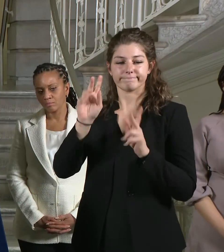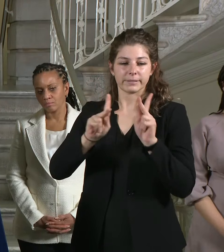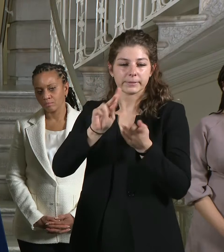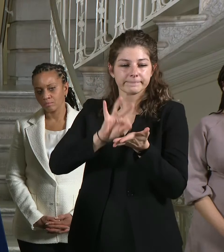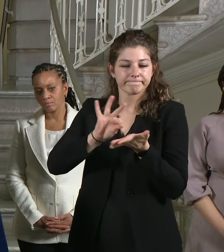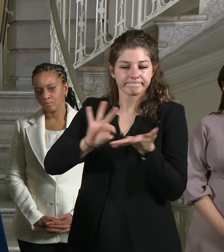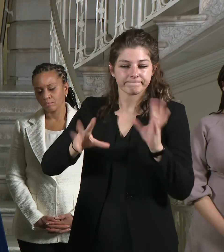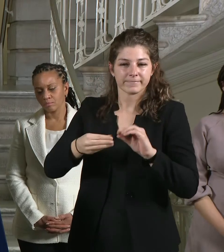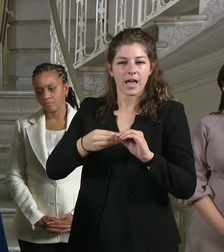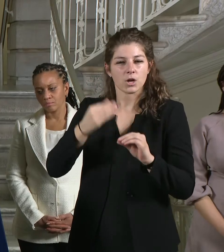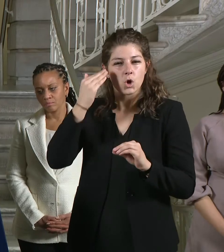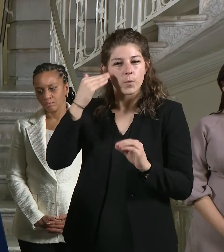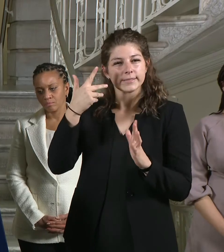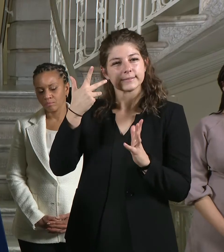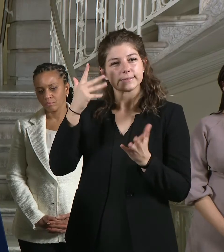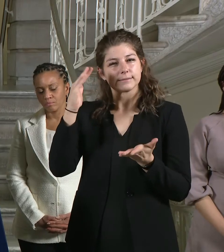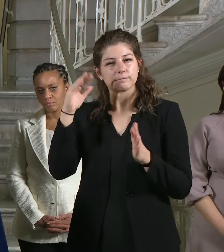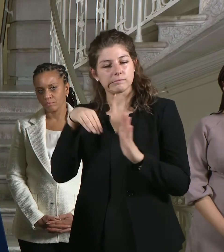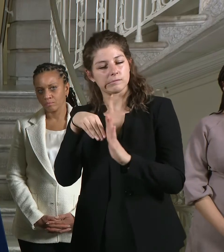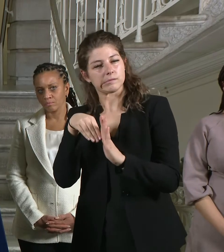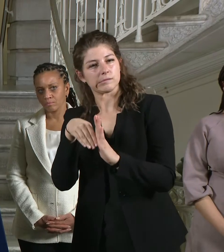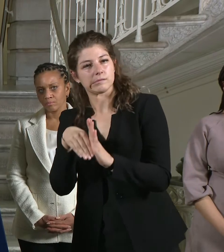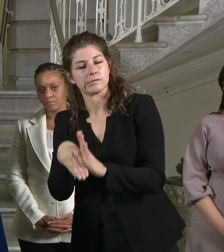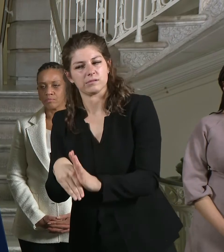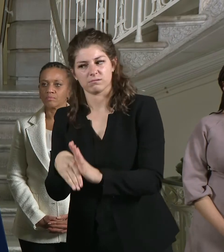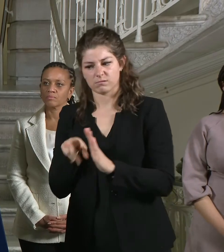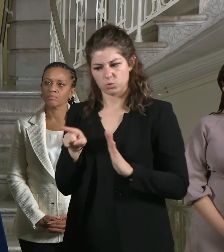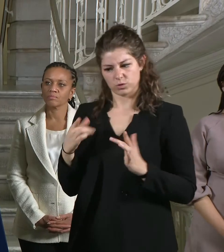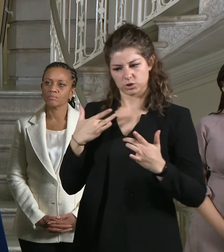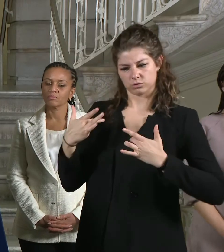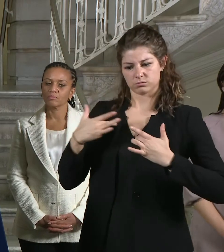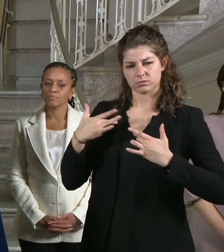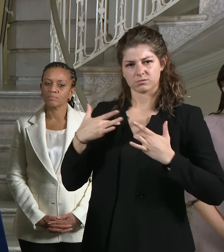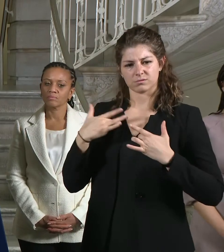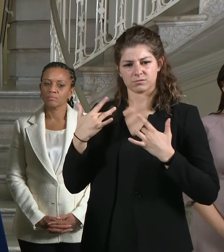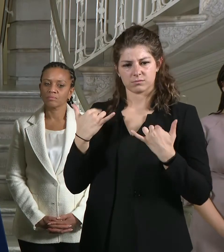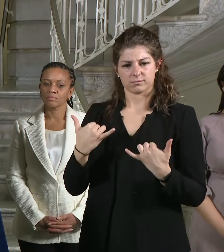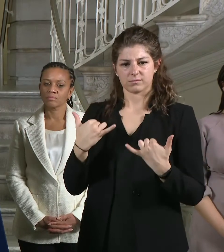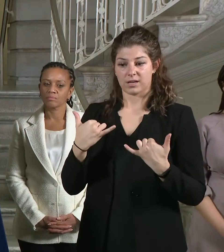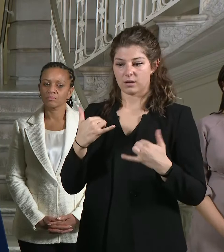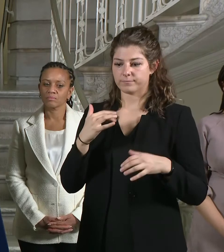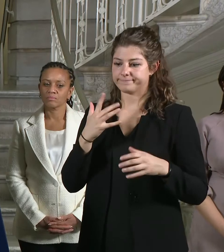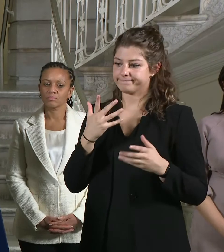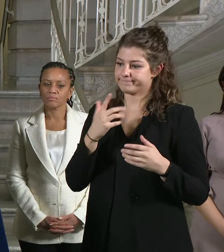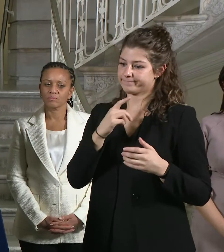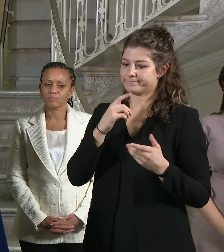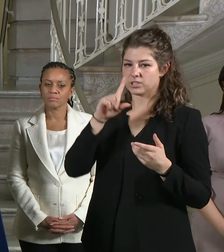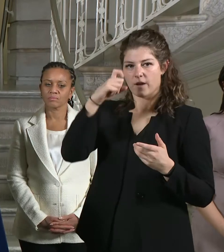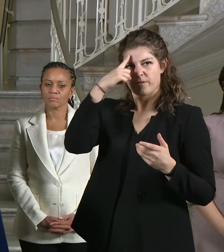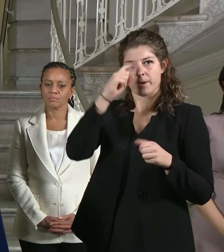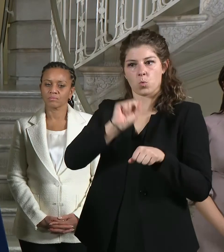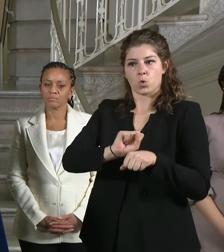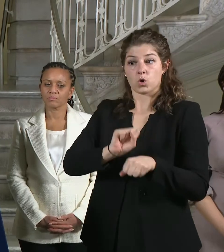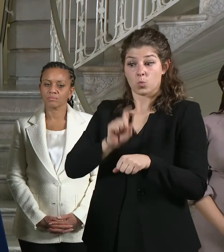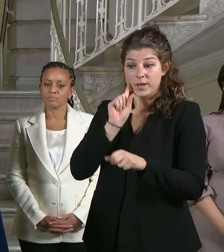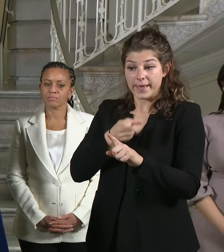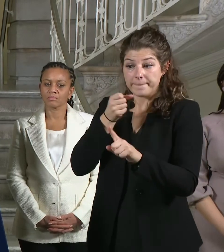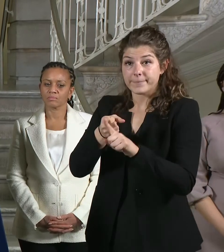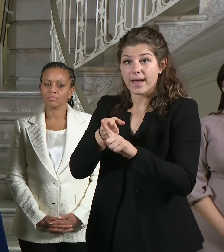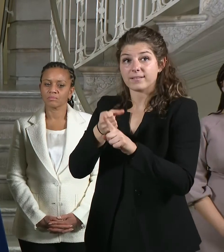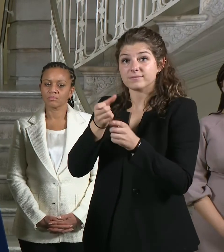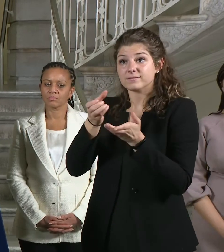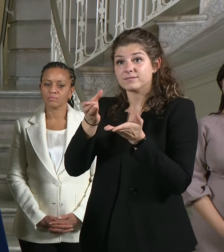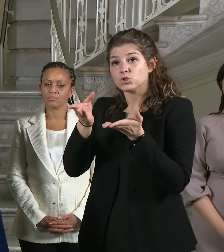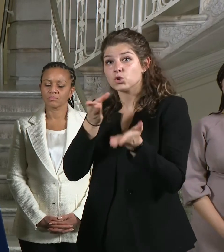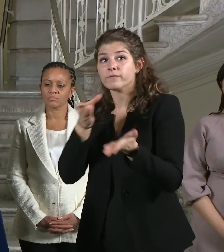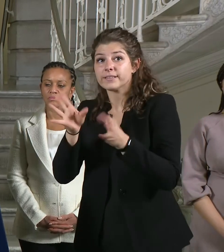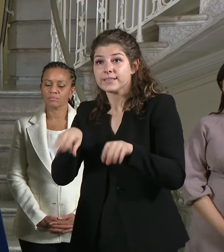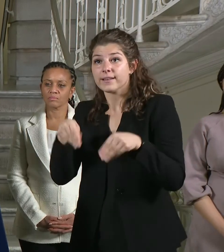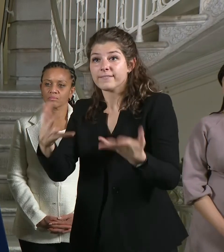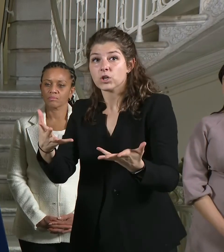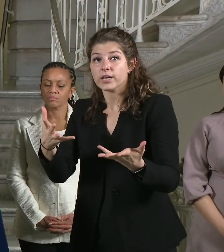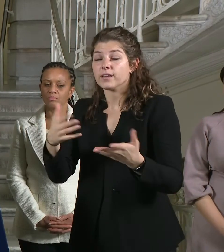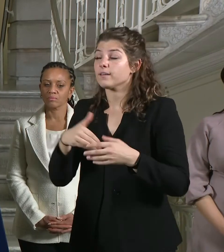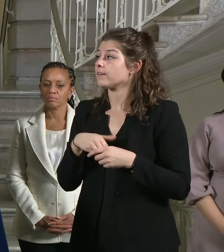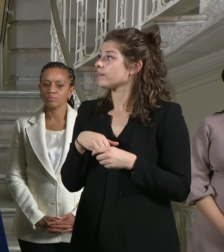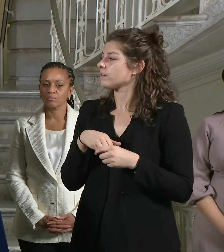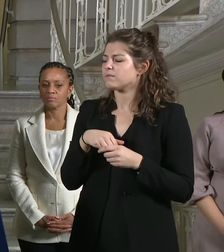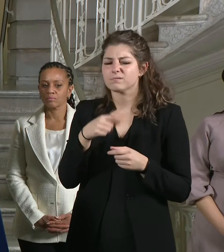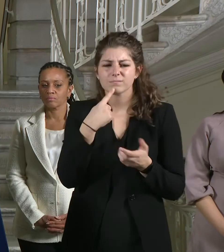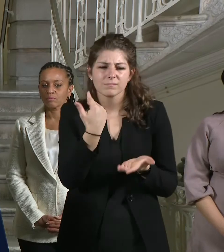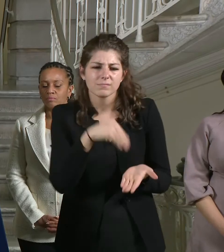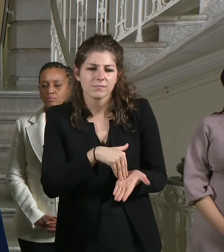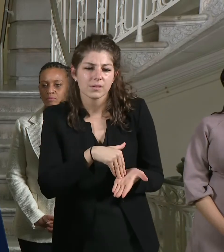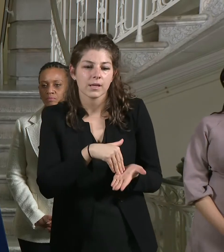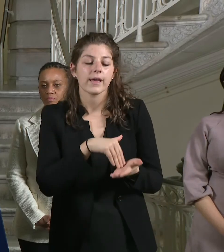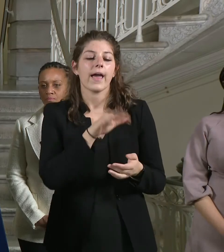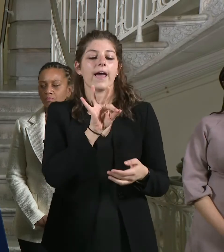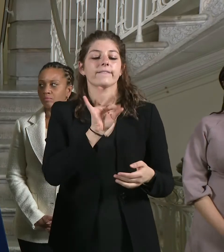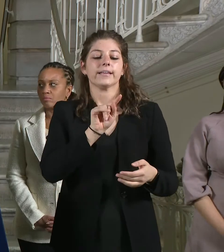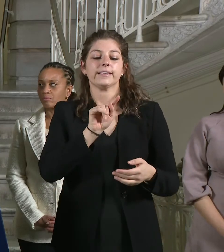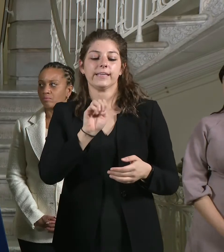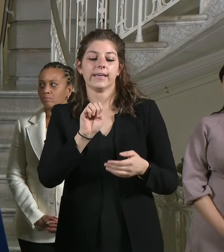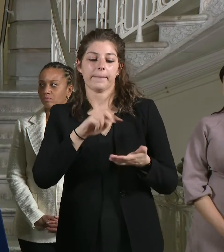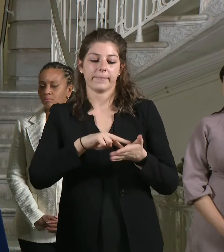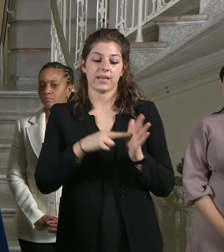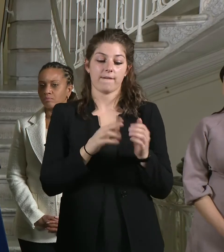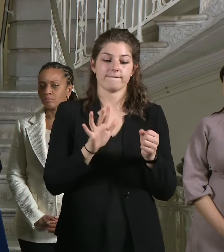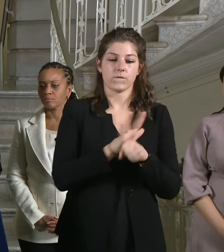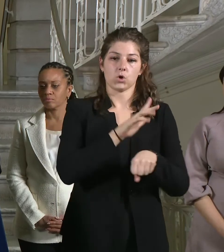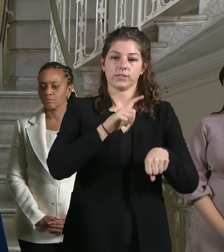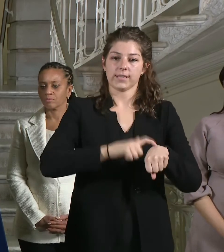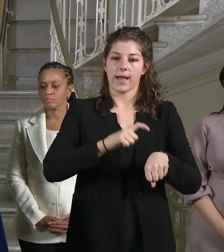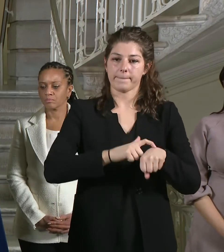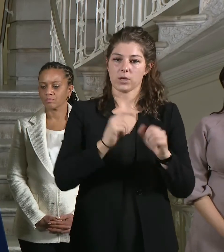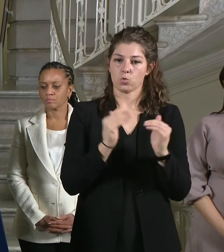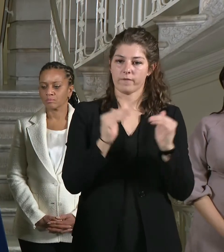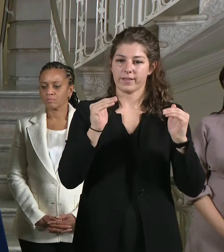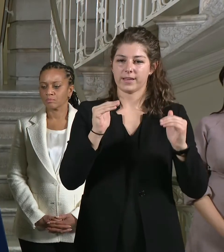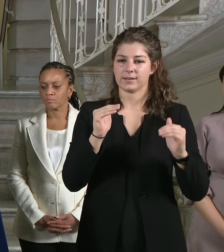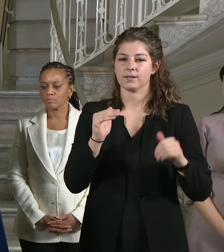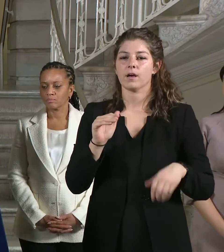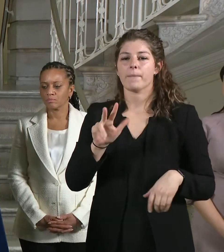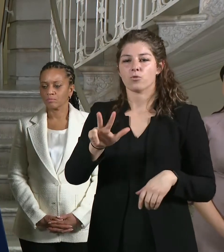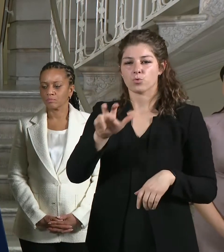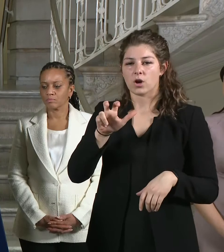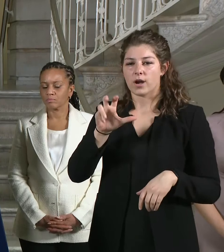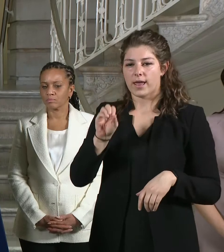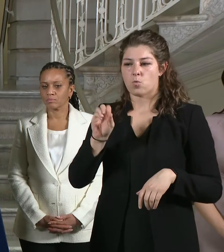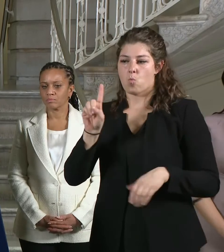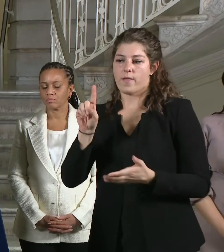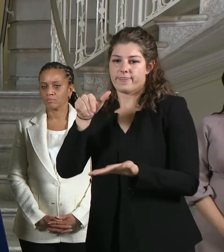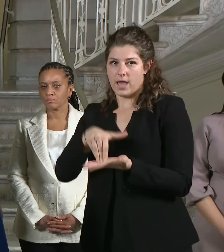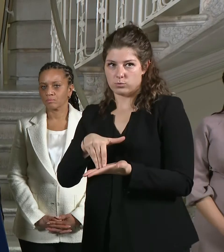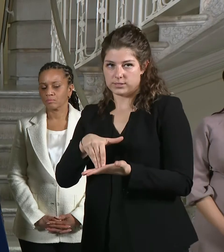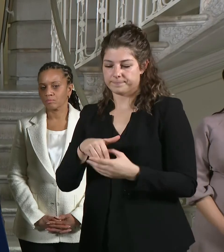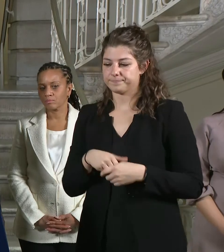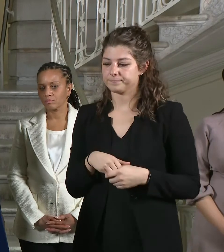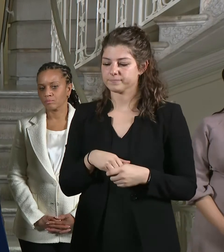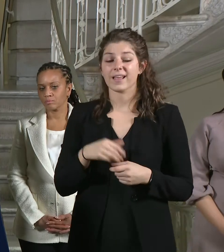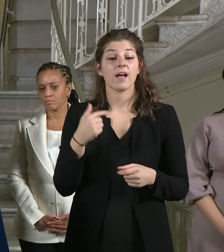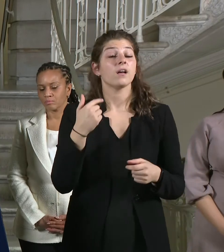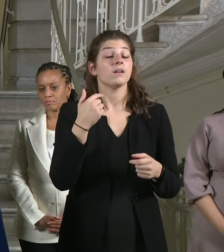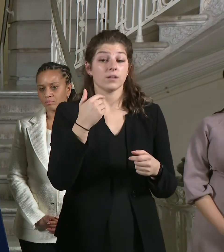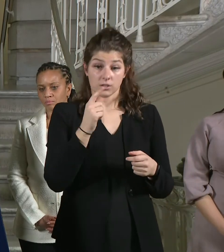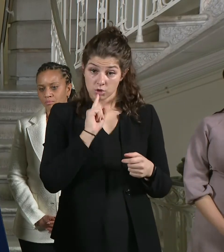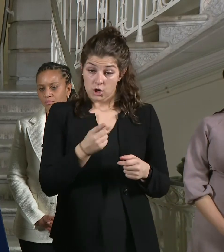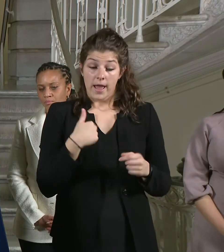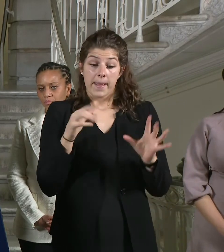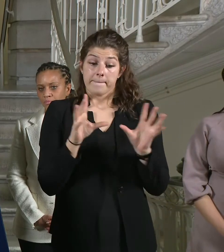I AM GOOD.